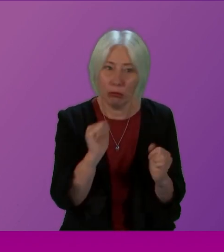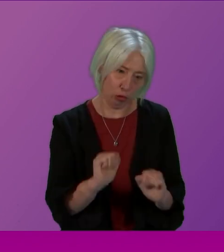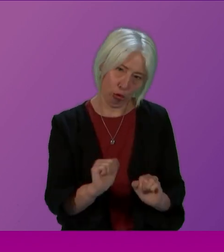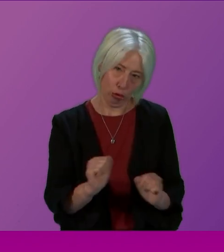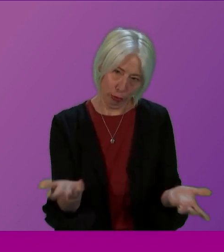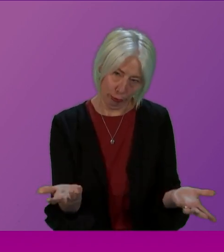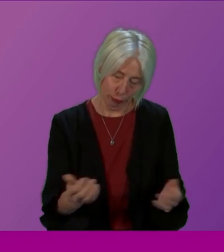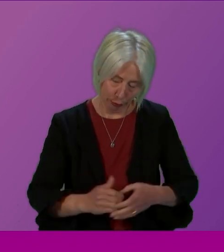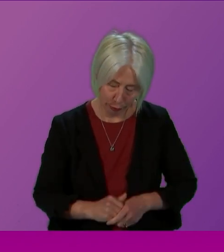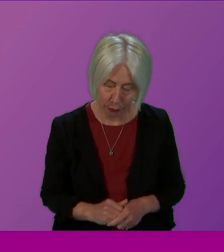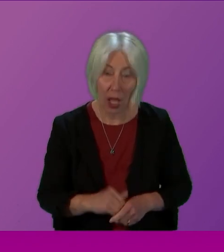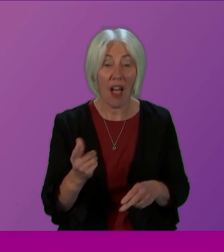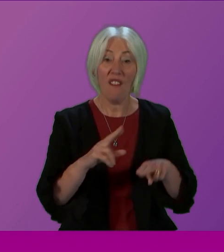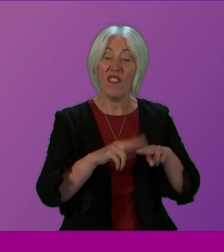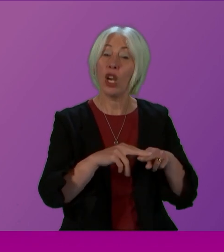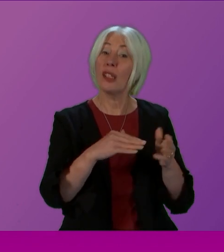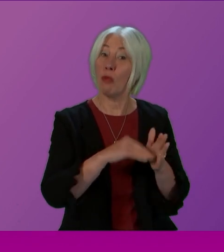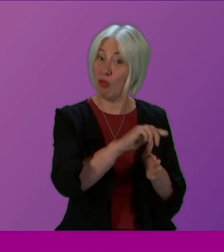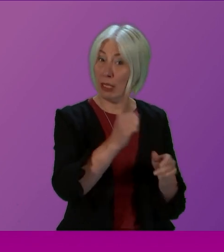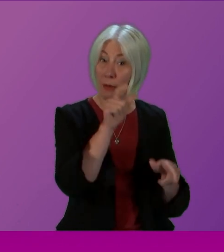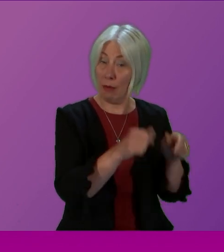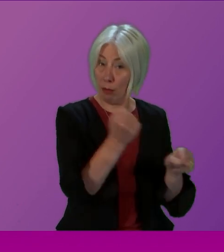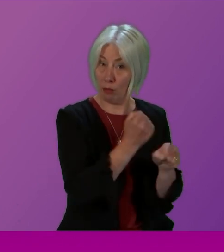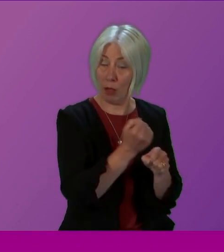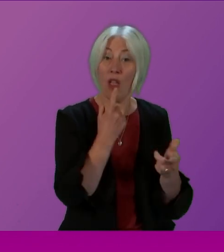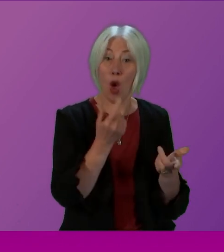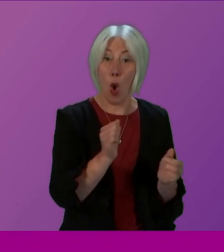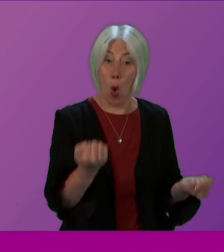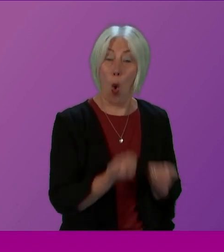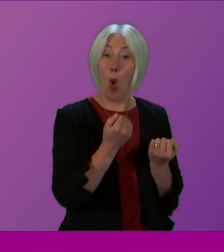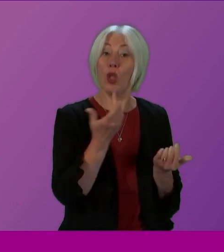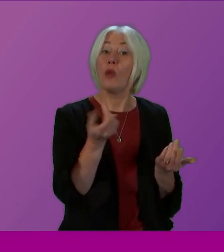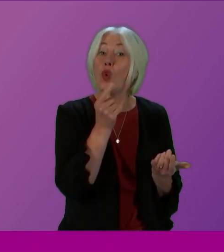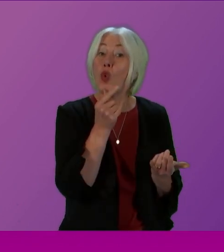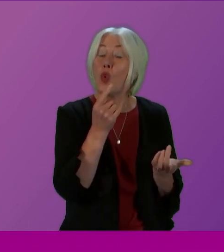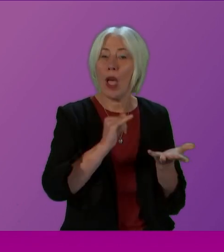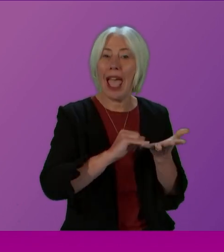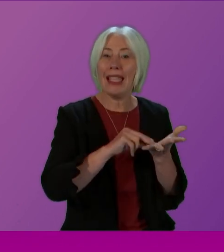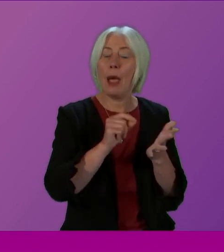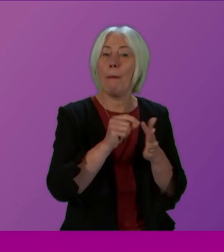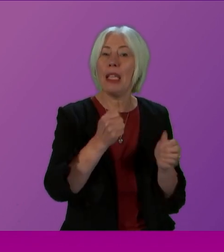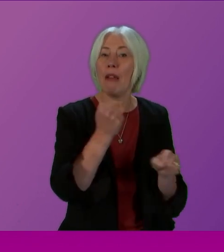However, Ferguson Marine, which is fully owned by the SNP Government, has paid out bonuses